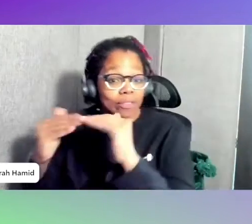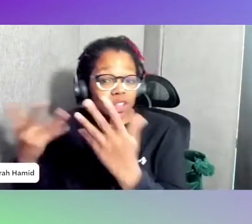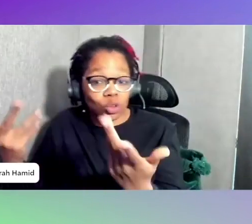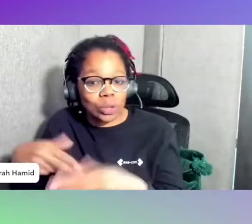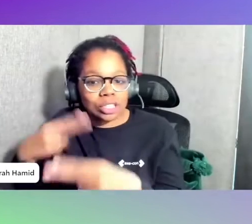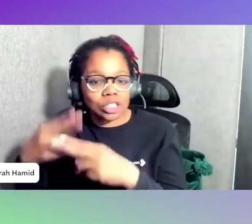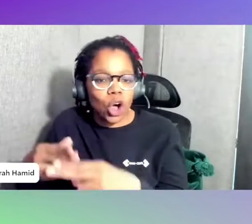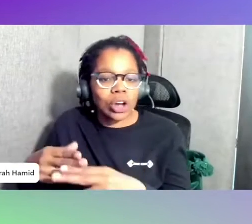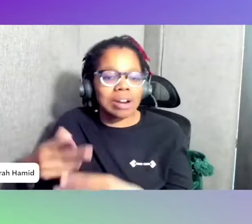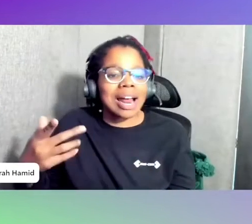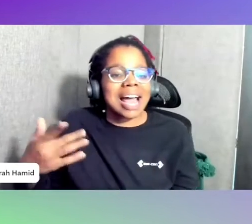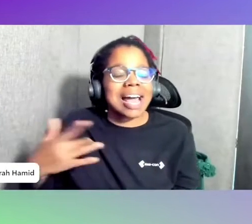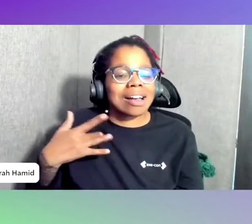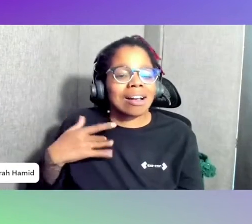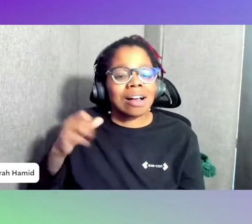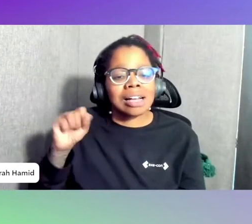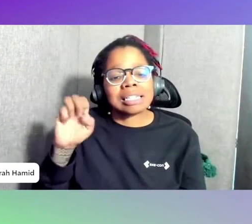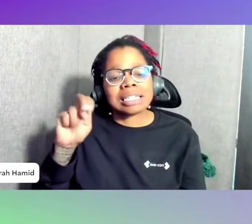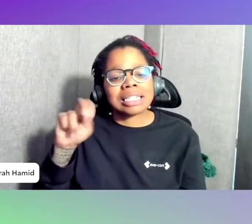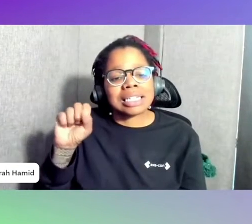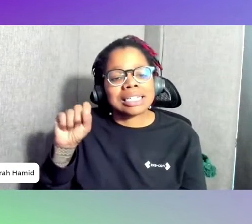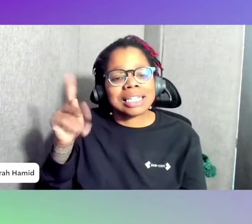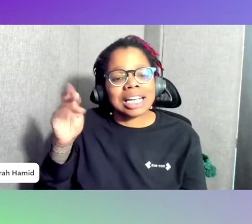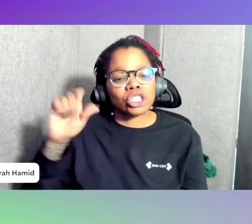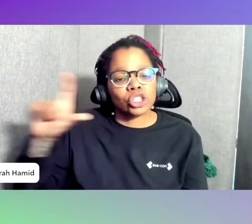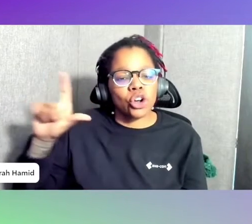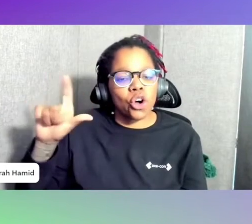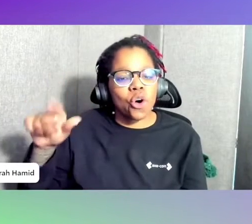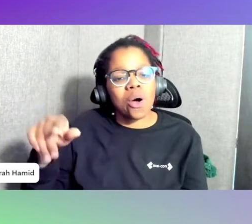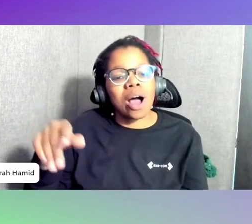come off from pin to paper, and the equivalent of pin to paper that we've been using is